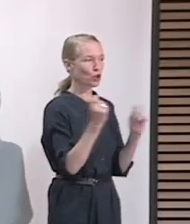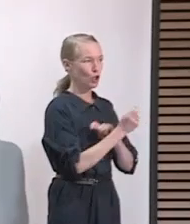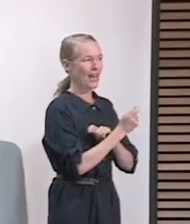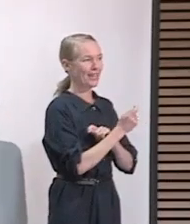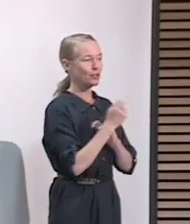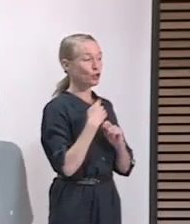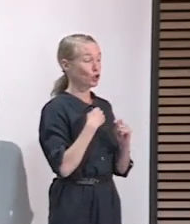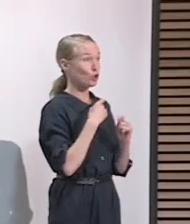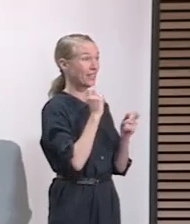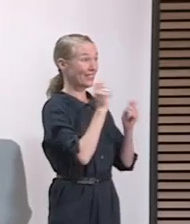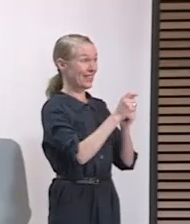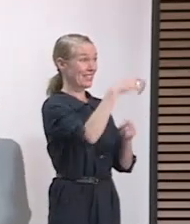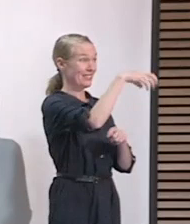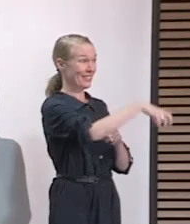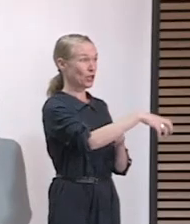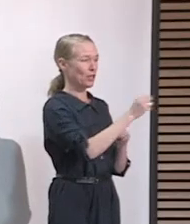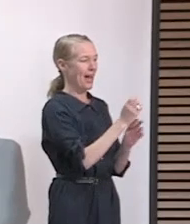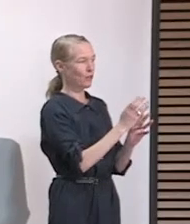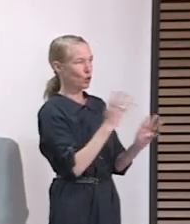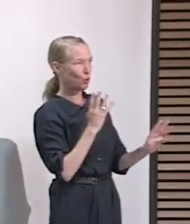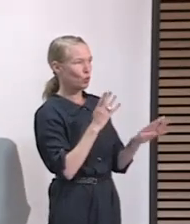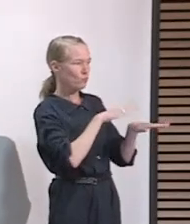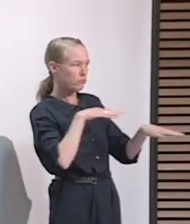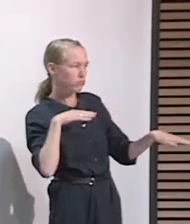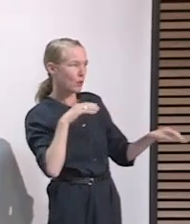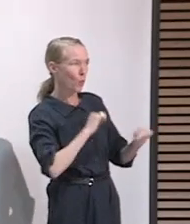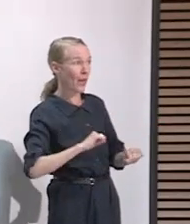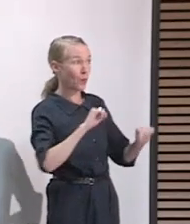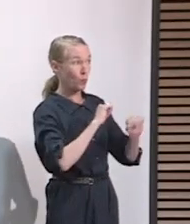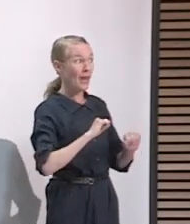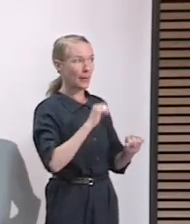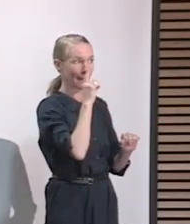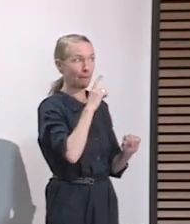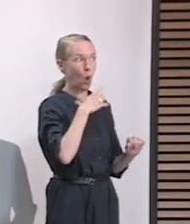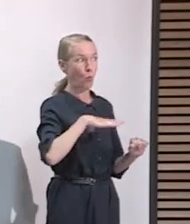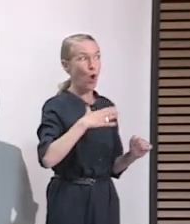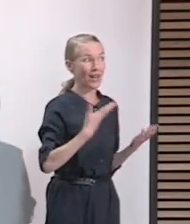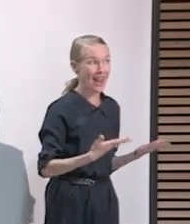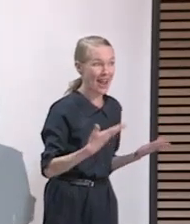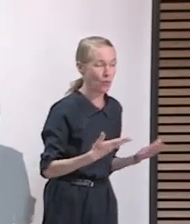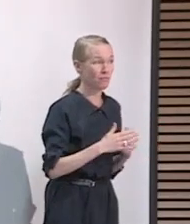compulsory and we have had queues at the testing stations at the airport and border tore